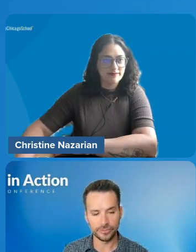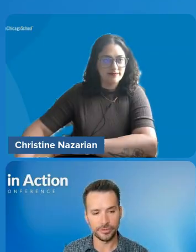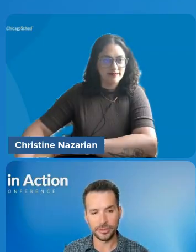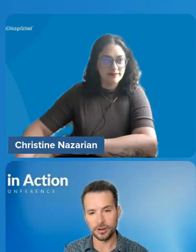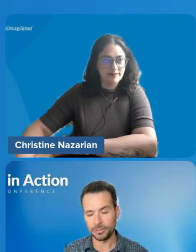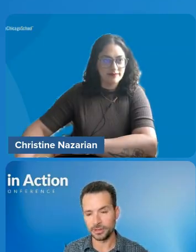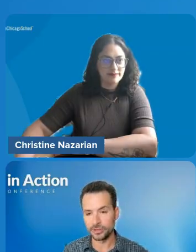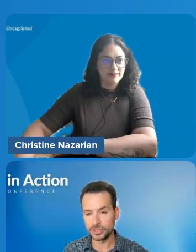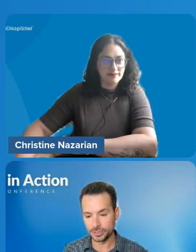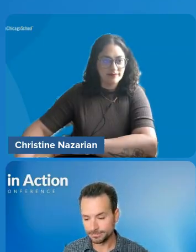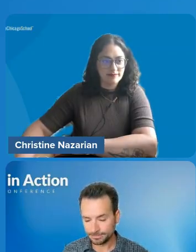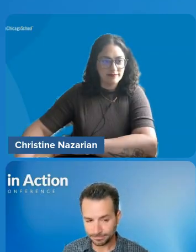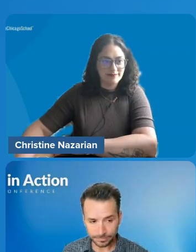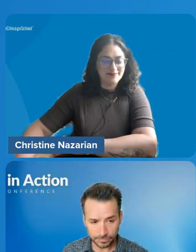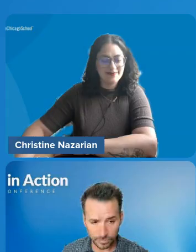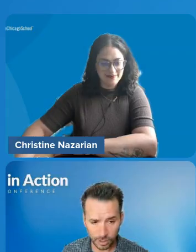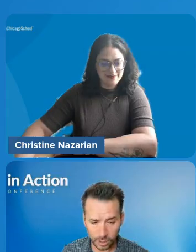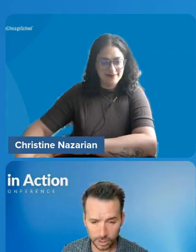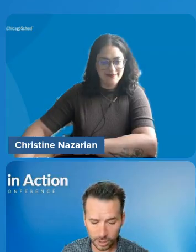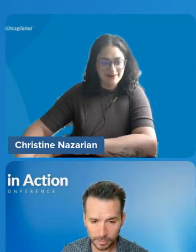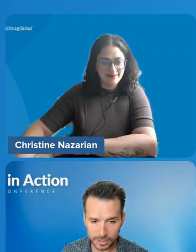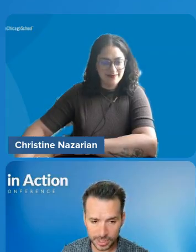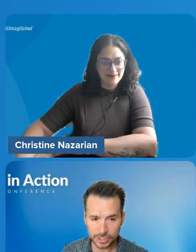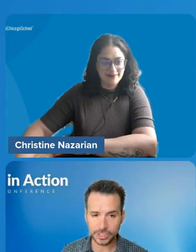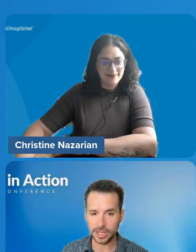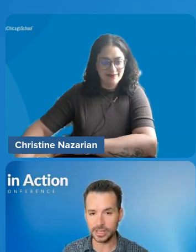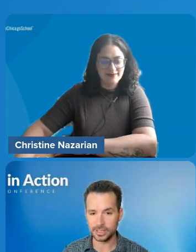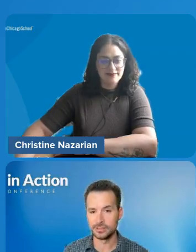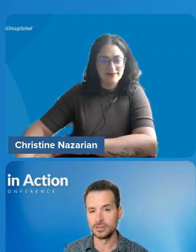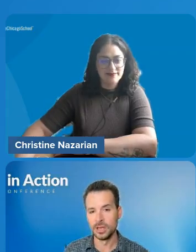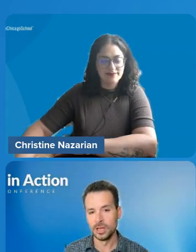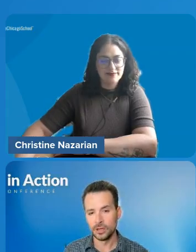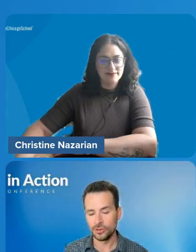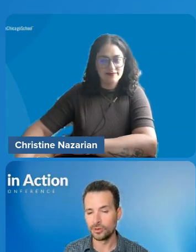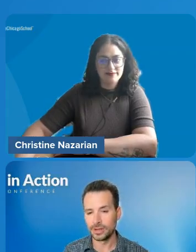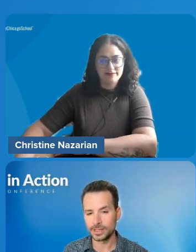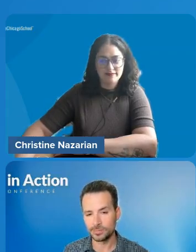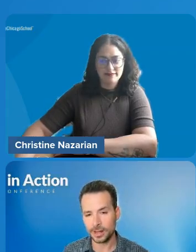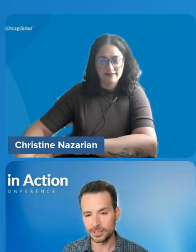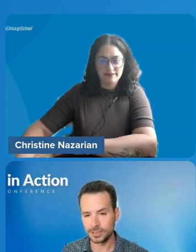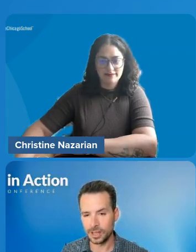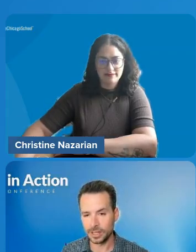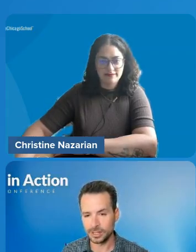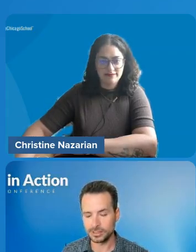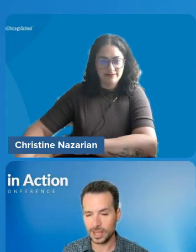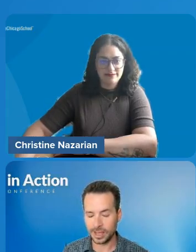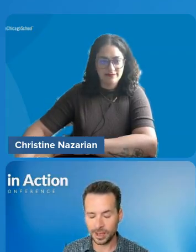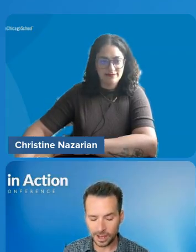and family therapy division. Our presentation today is your next practice client is AI.